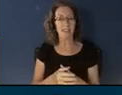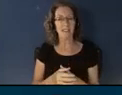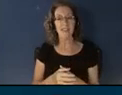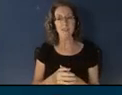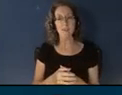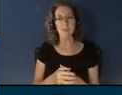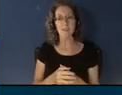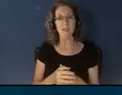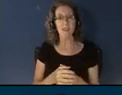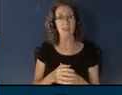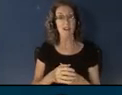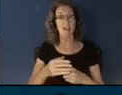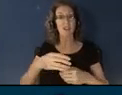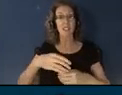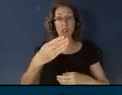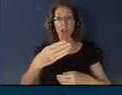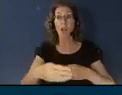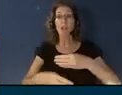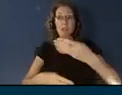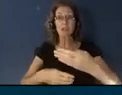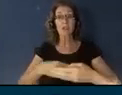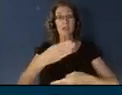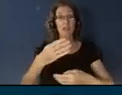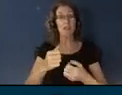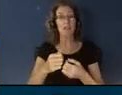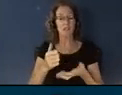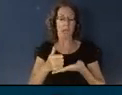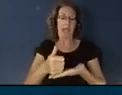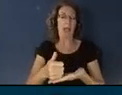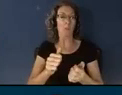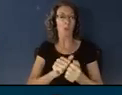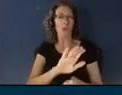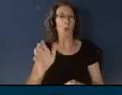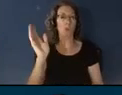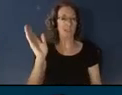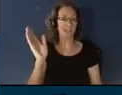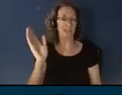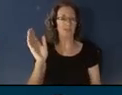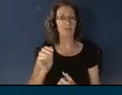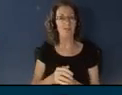slides are just sort of a visual aid for you to give your presentation and to follow through on.